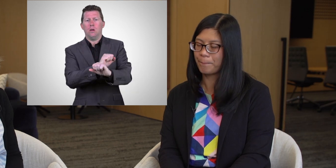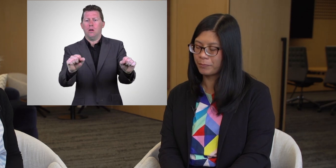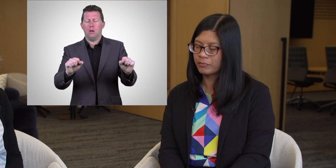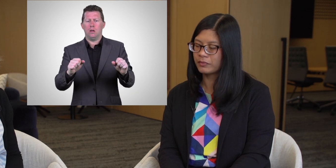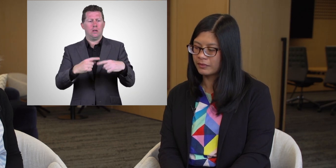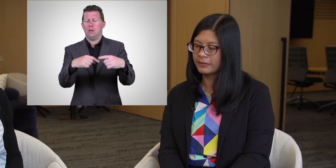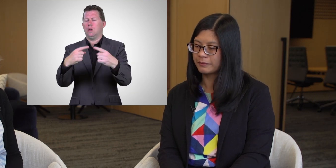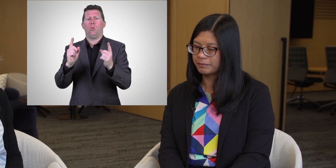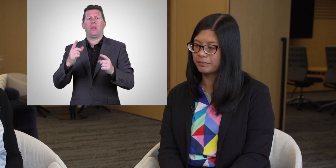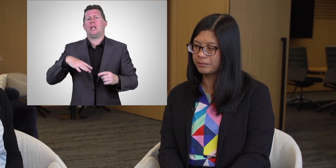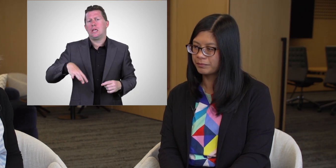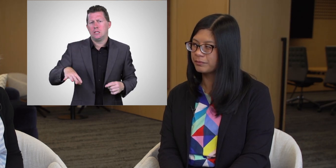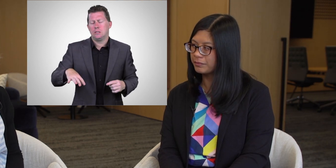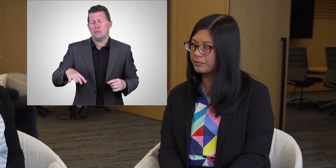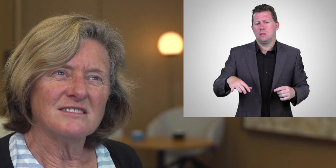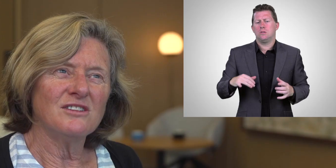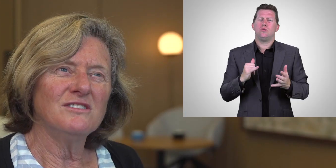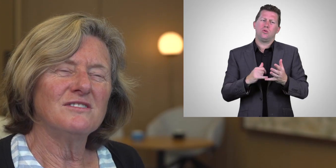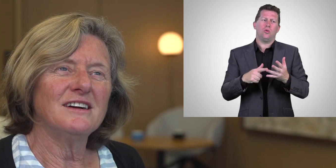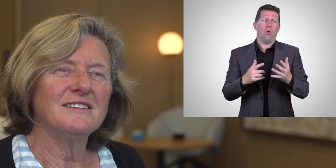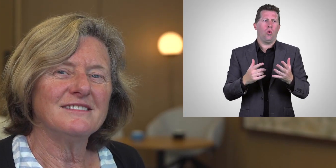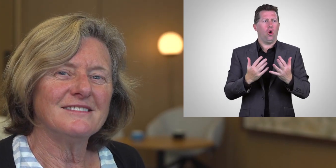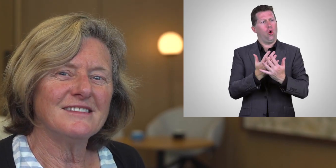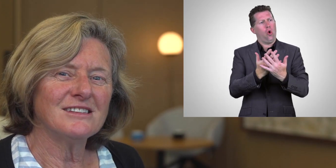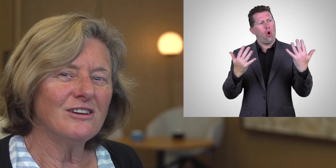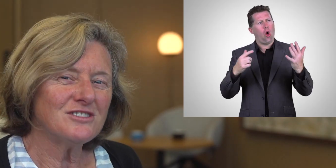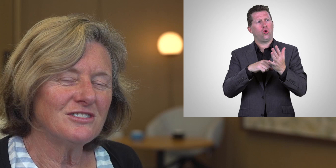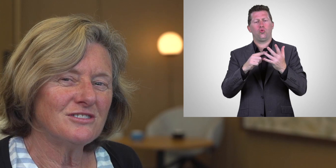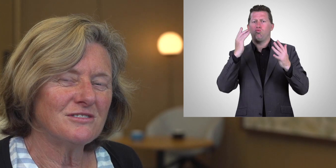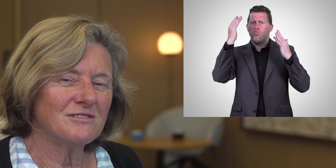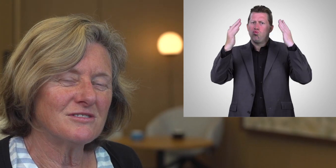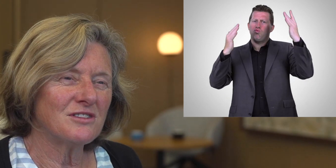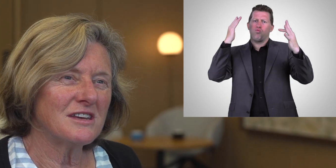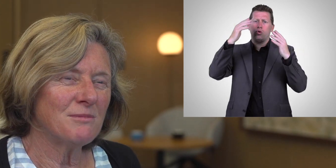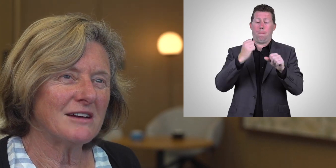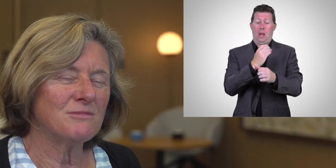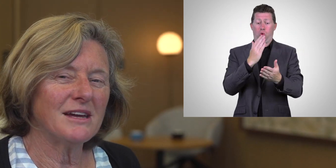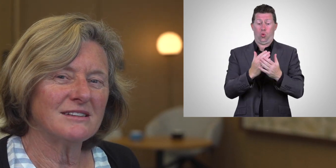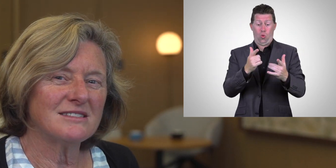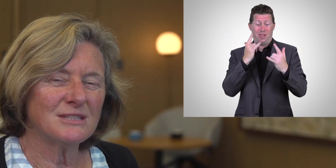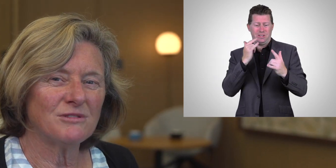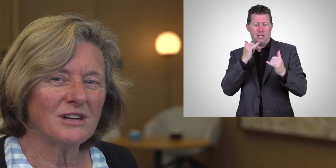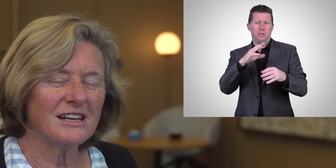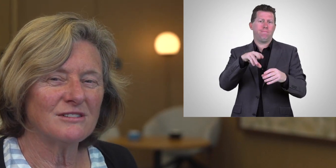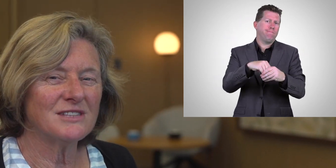an authentic situation. So there's a lot to think about to make an assessment really inclusive and,